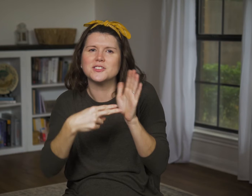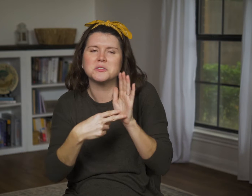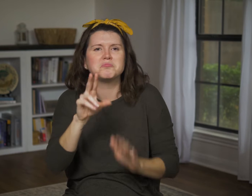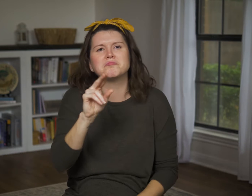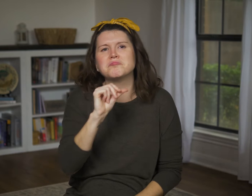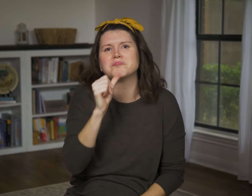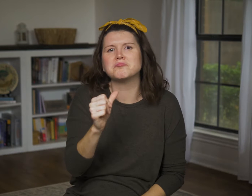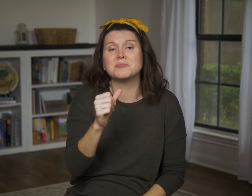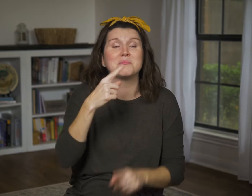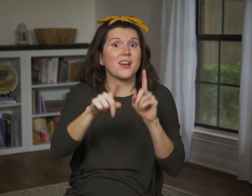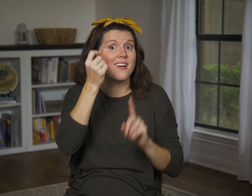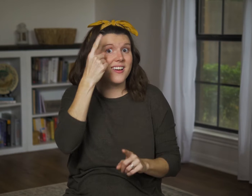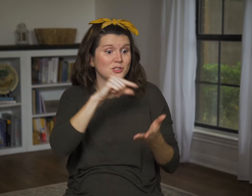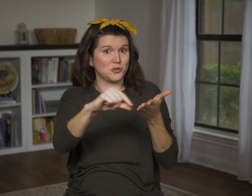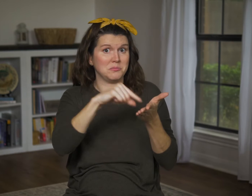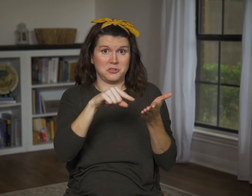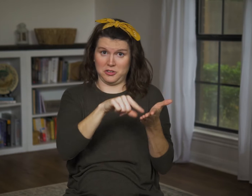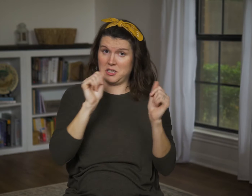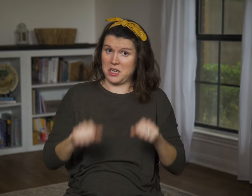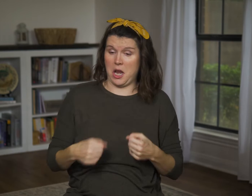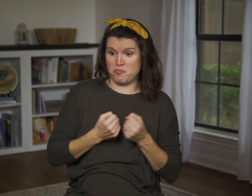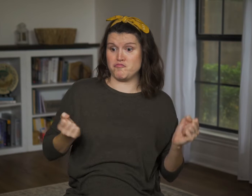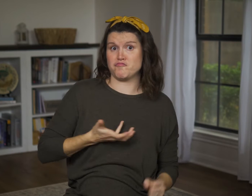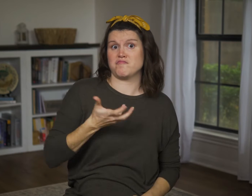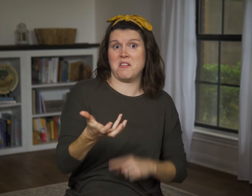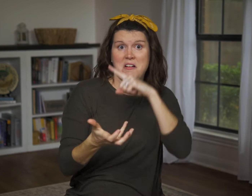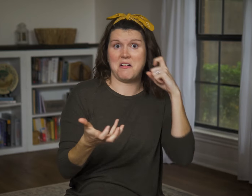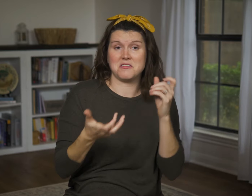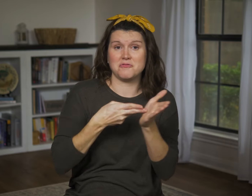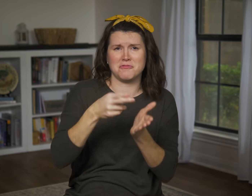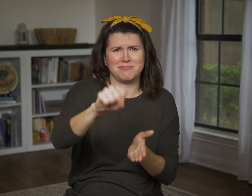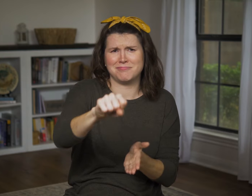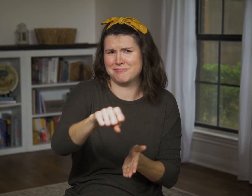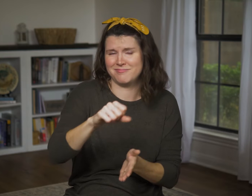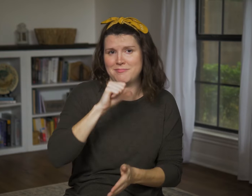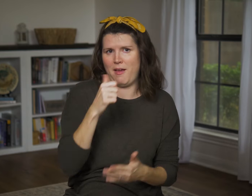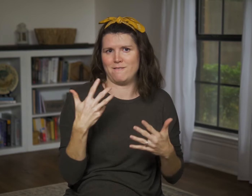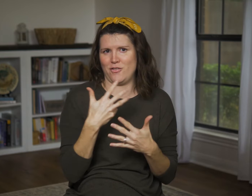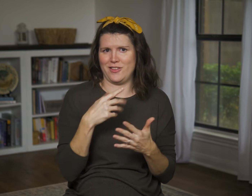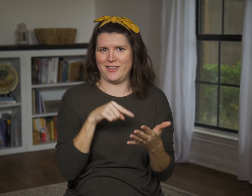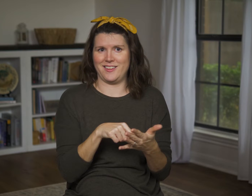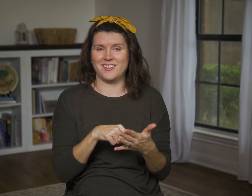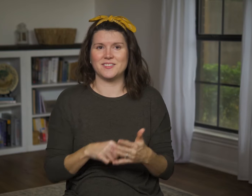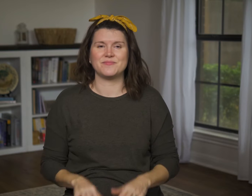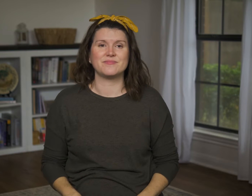and we know scripture isn’t afraid to tell ugly truths!